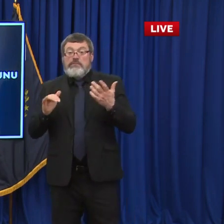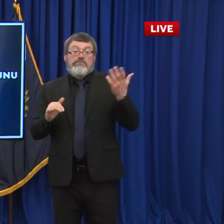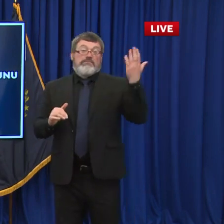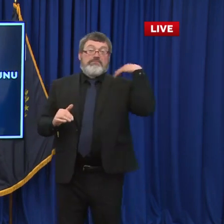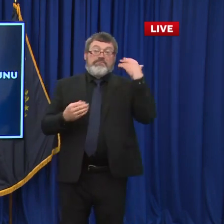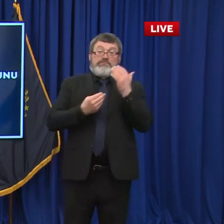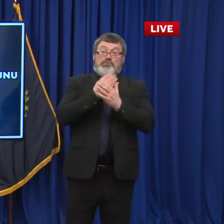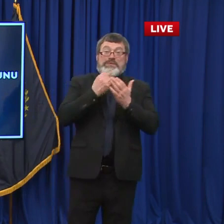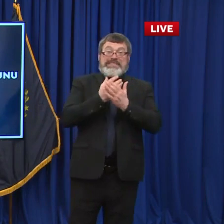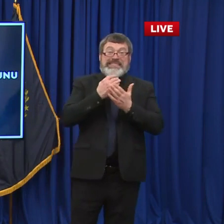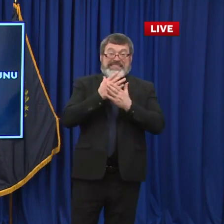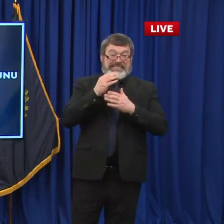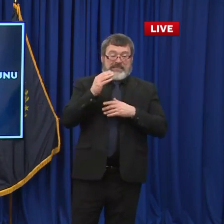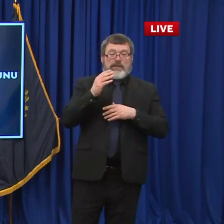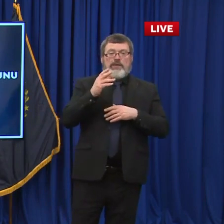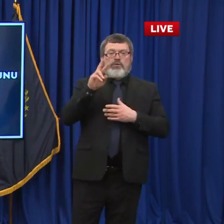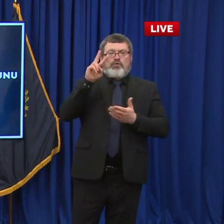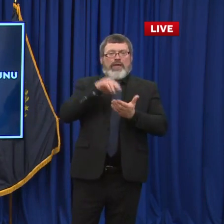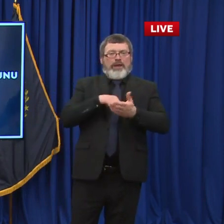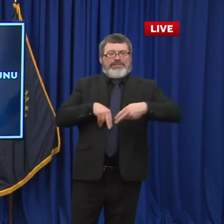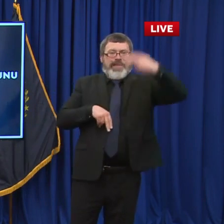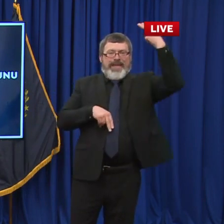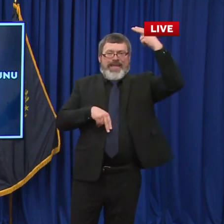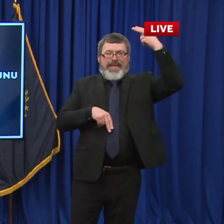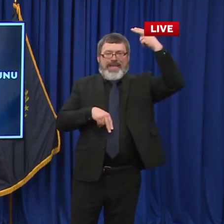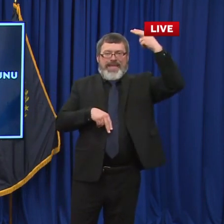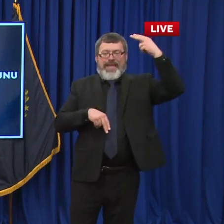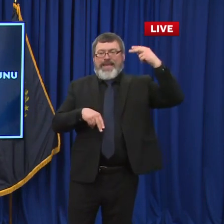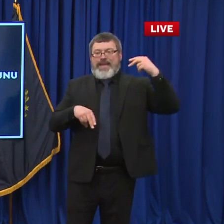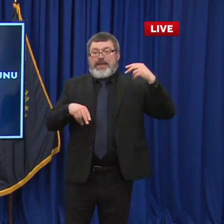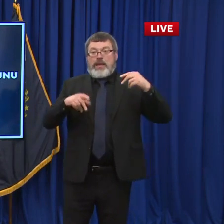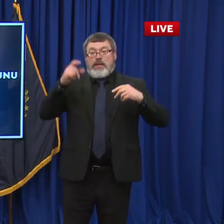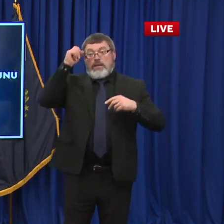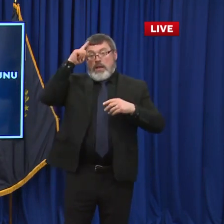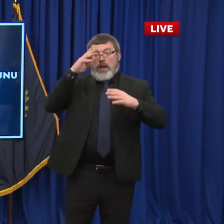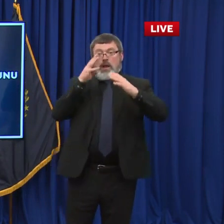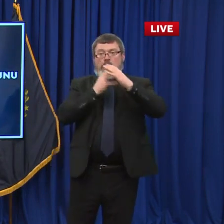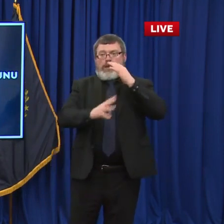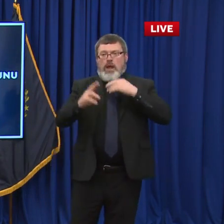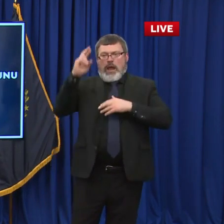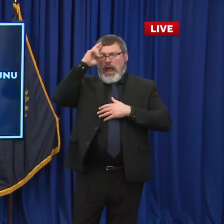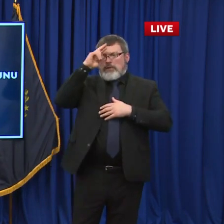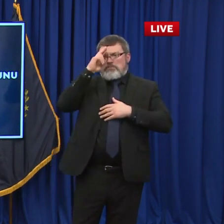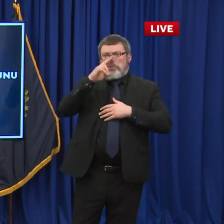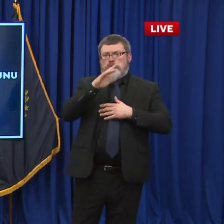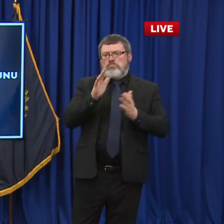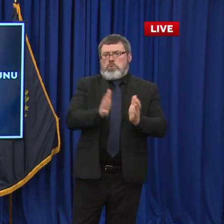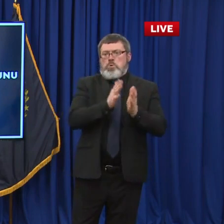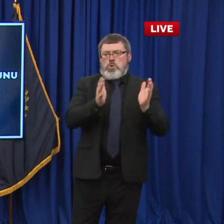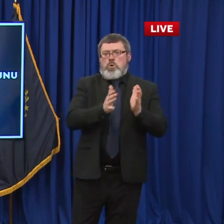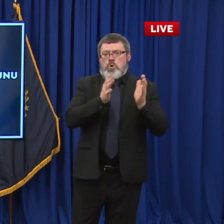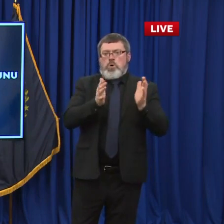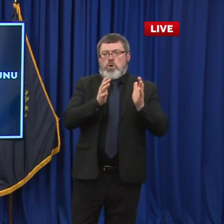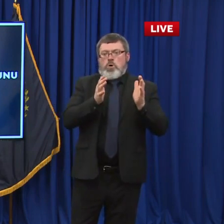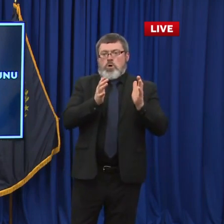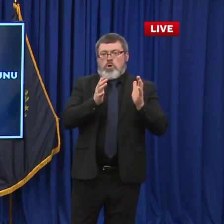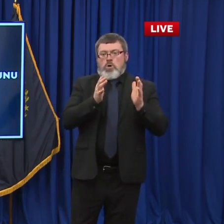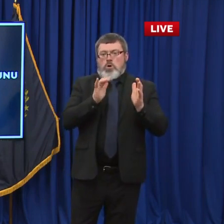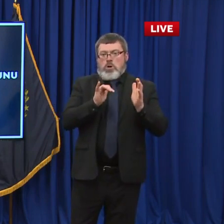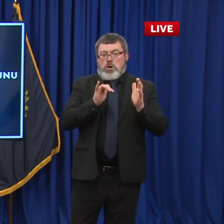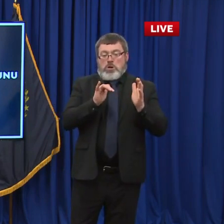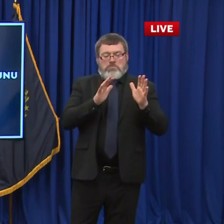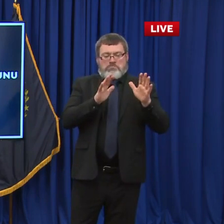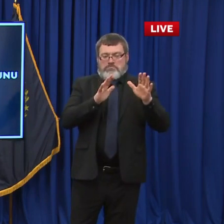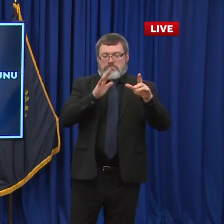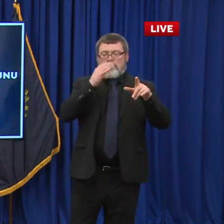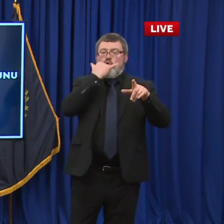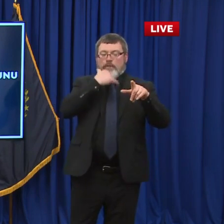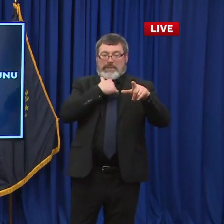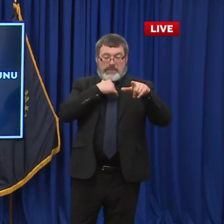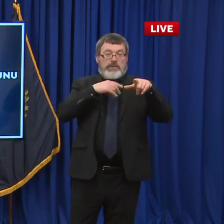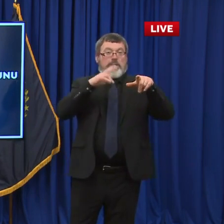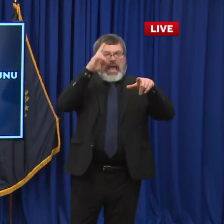THE HIGHEST WE EVER GOT WAS MAYBE 2000, SOMETHING LIKE THAT, IN MARCH AND APRIL, YET OUR HOSPITALIZATION RATE IS 20% HIGHER.